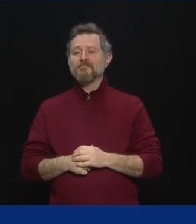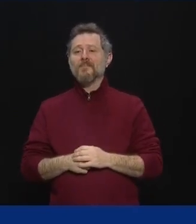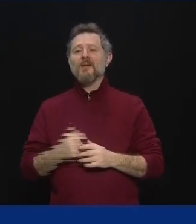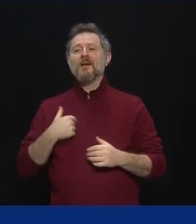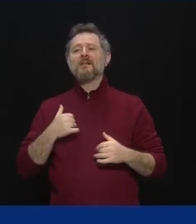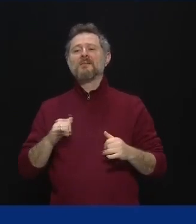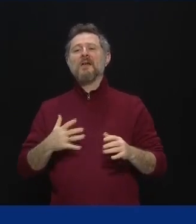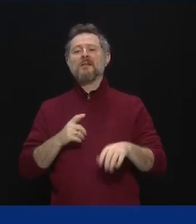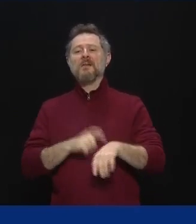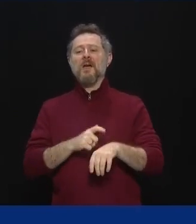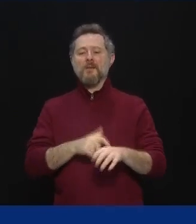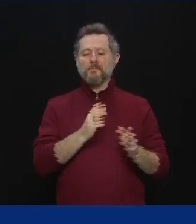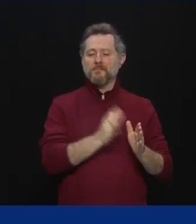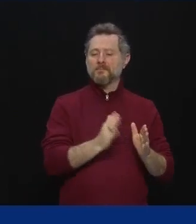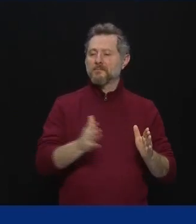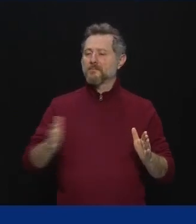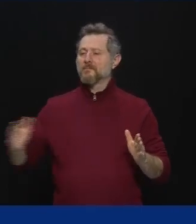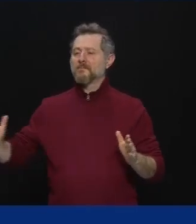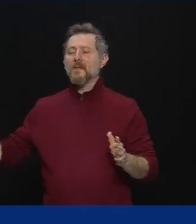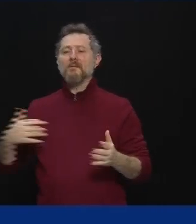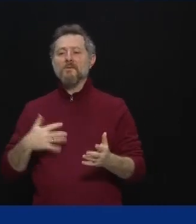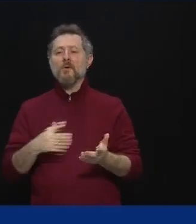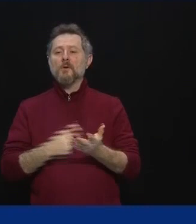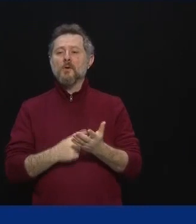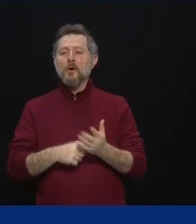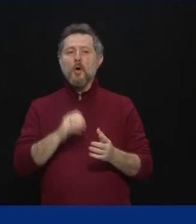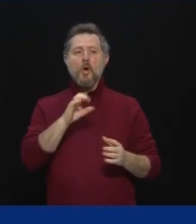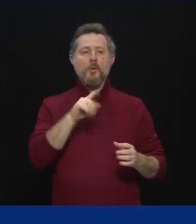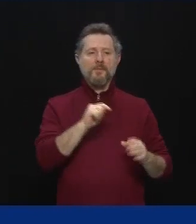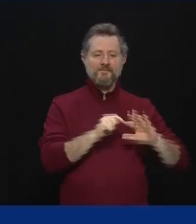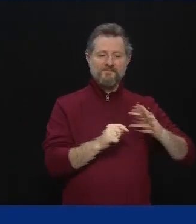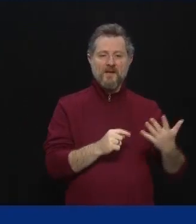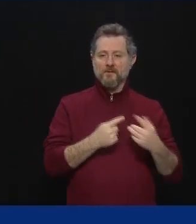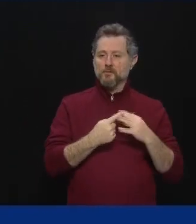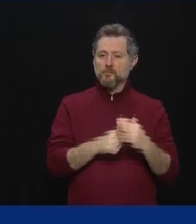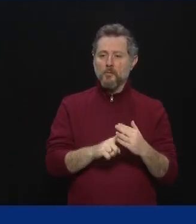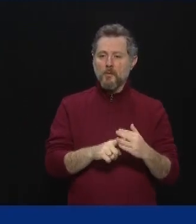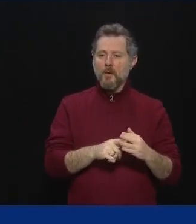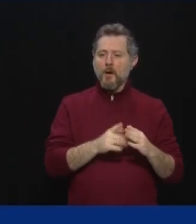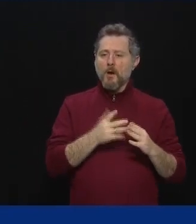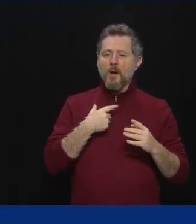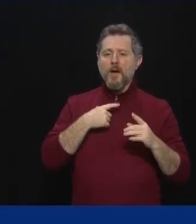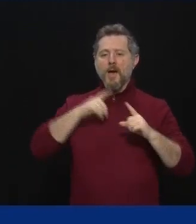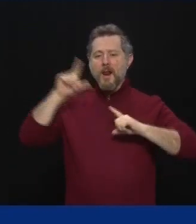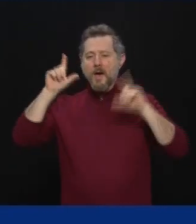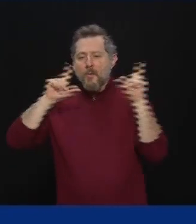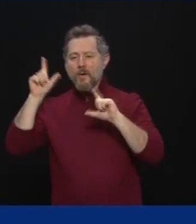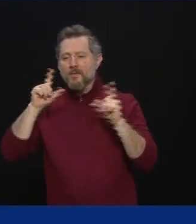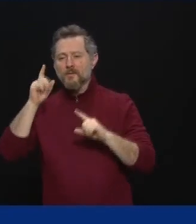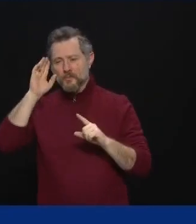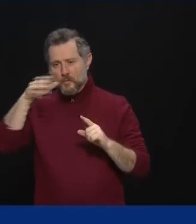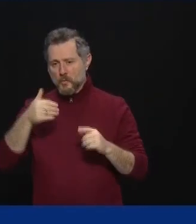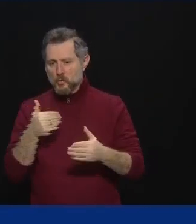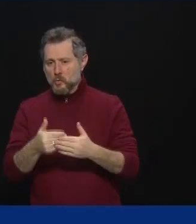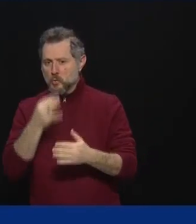WE'VE TAKEN DURING OUR WINTER SURGE PREPARATIONS AND WHERE WE ARE RIGHT NOW. TIMELINE, WE TALKED ABOUT THIS.